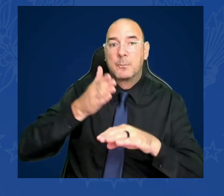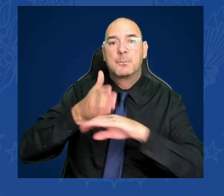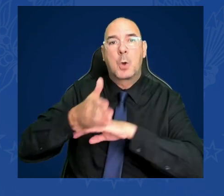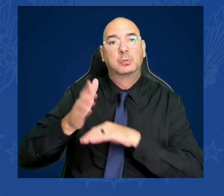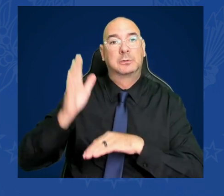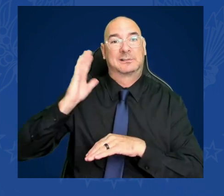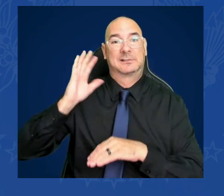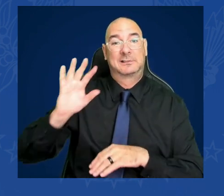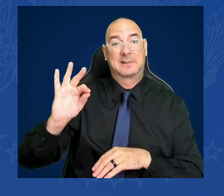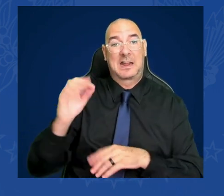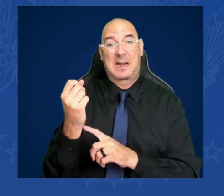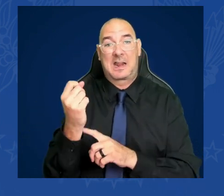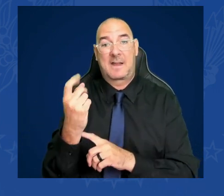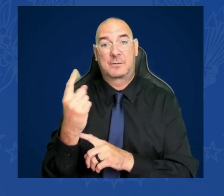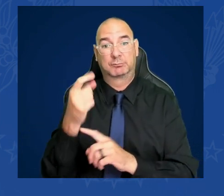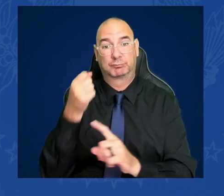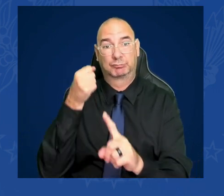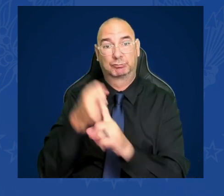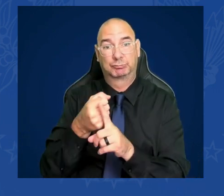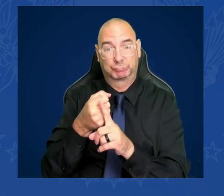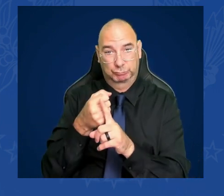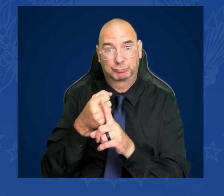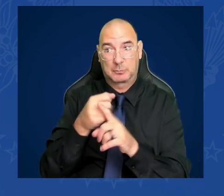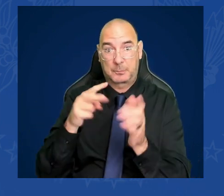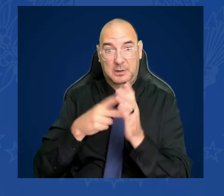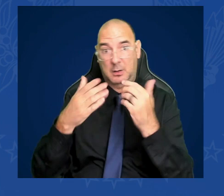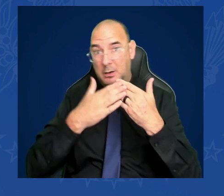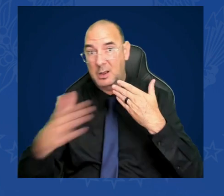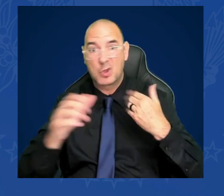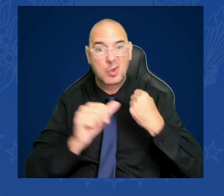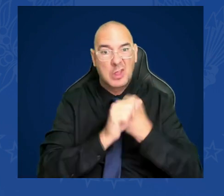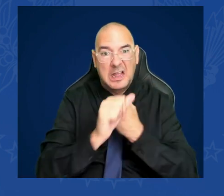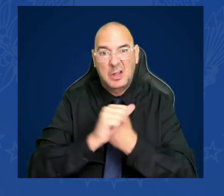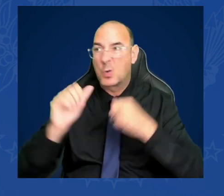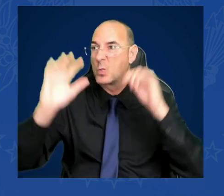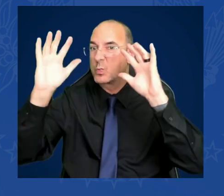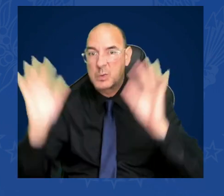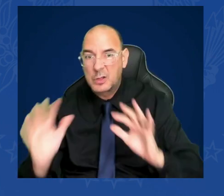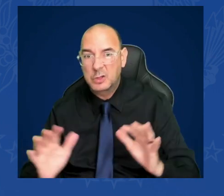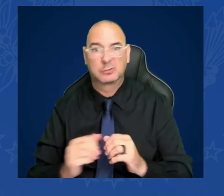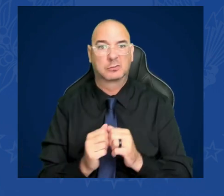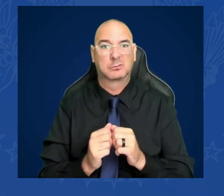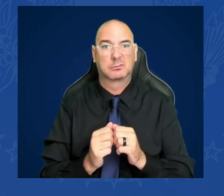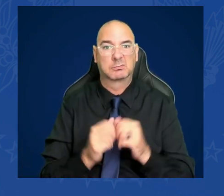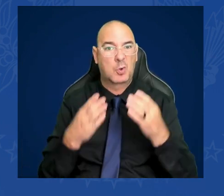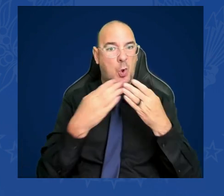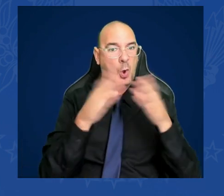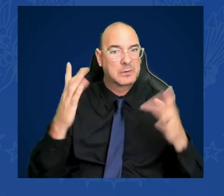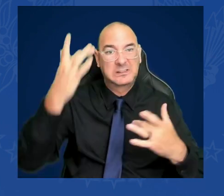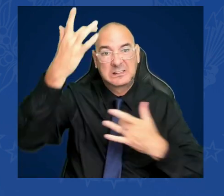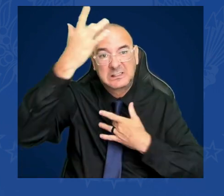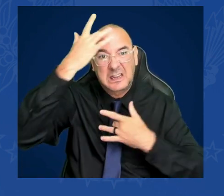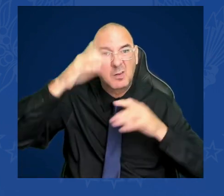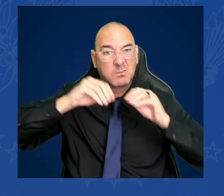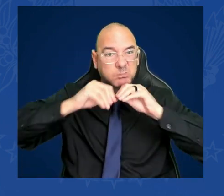like the climate crisis and a global health pandemic. You are familiar with a world that, frankly, feels strange